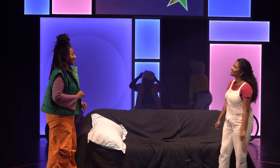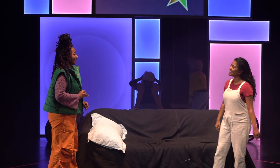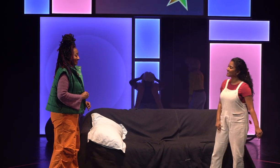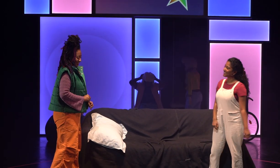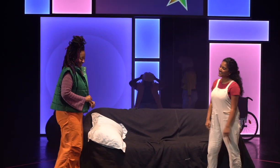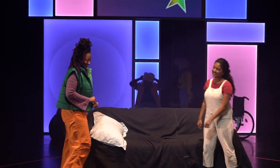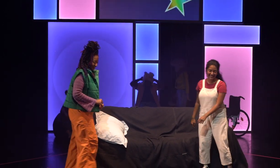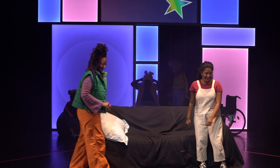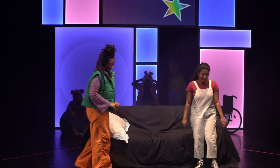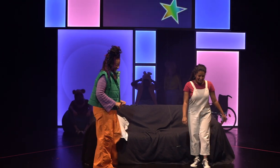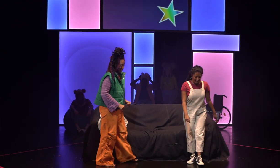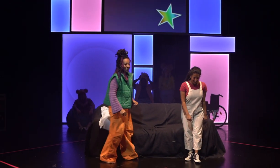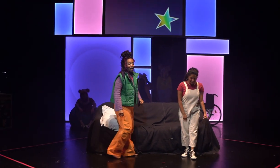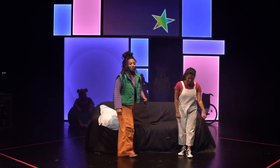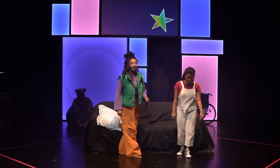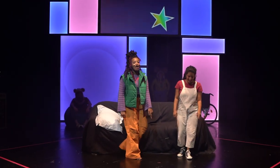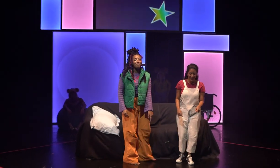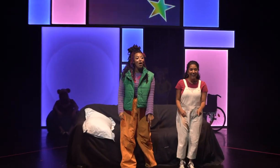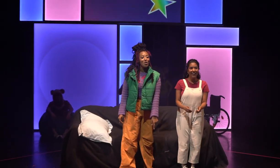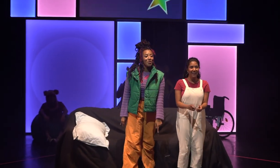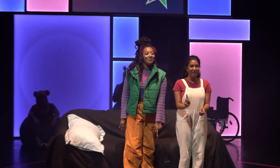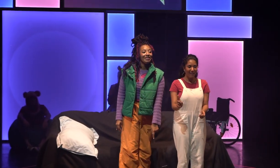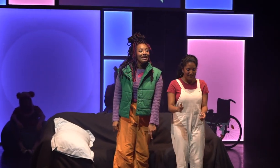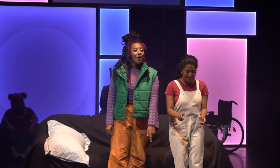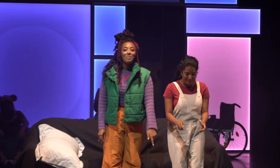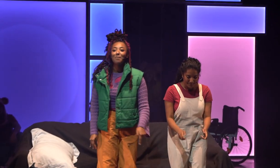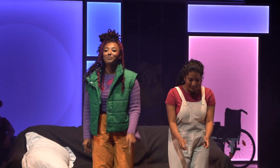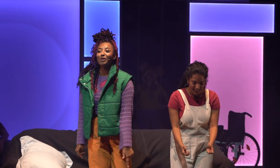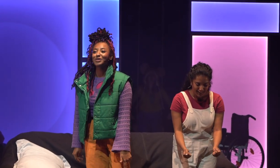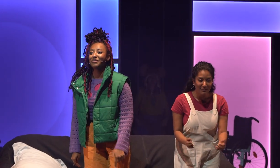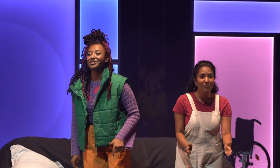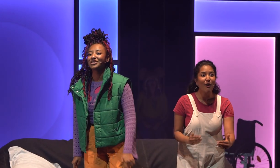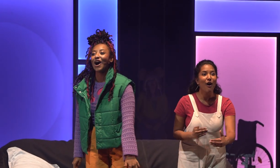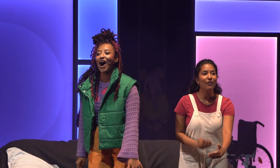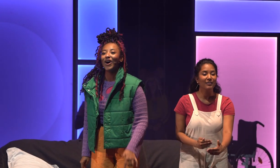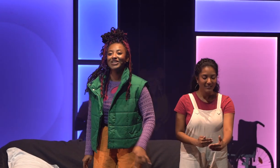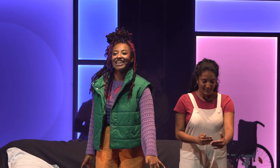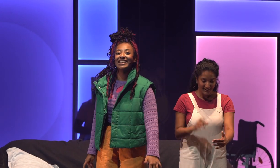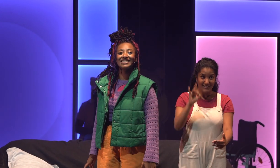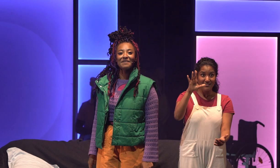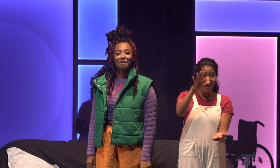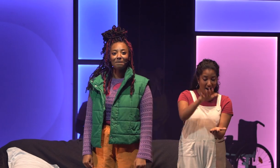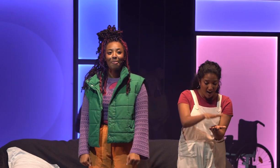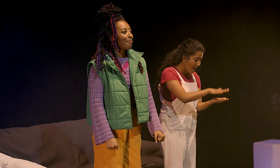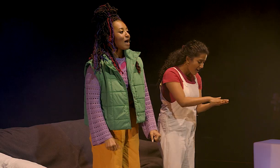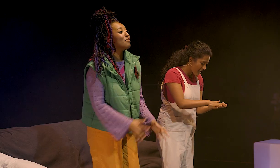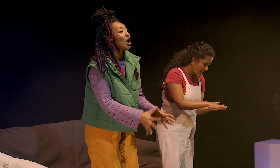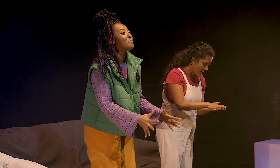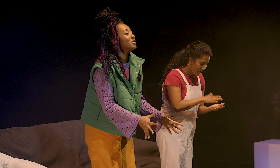Right at the bottom, there will be a box with a star on the lid. I will open the